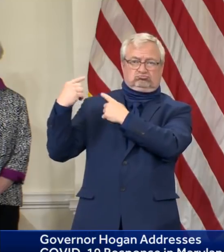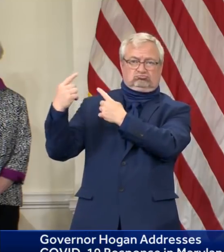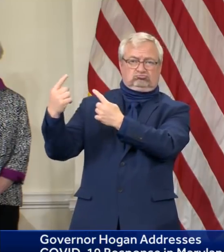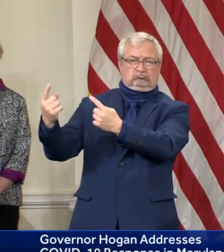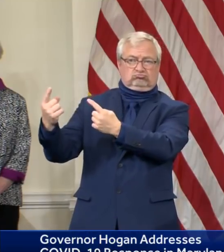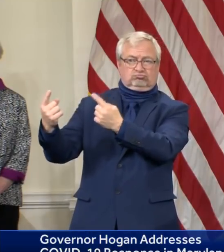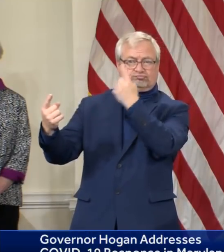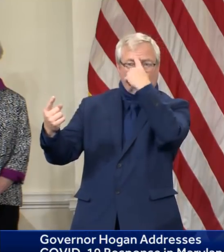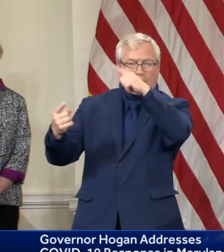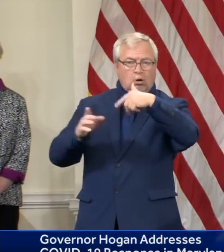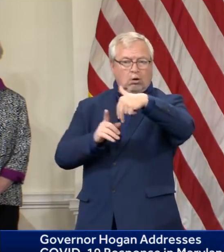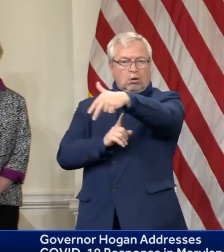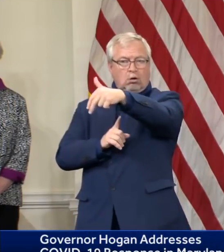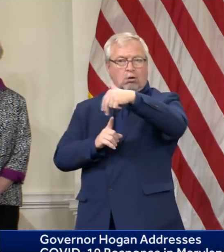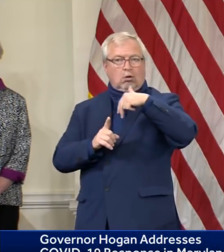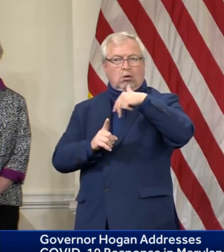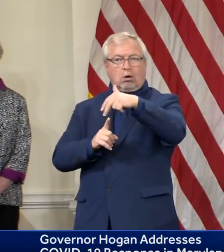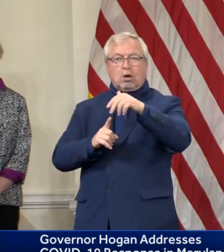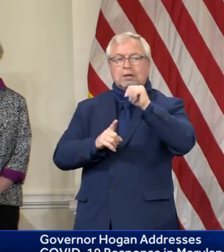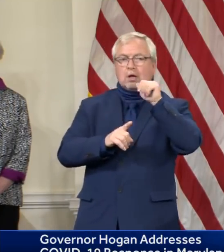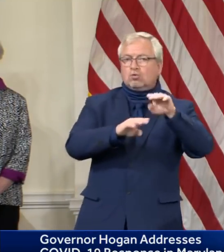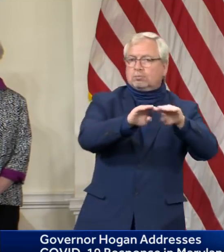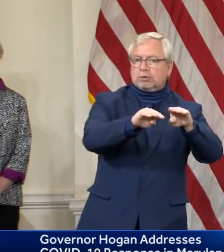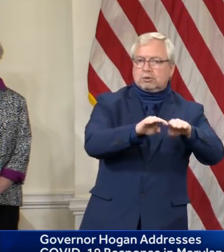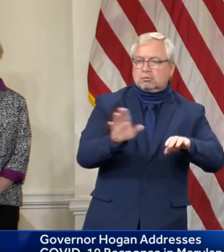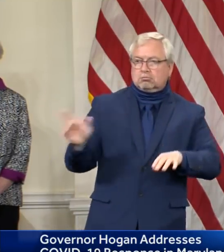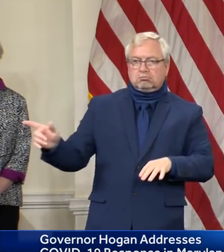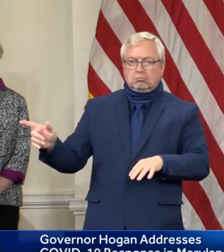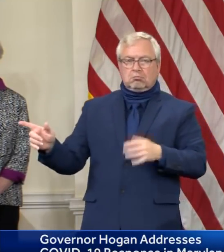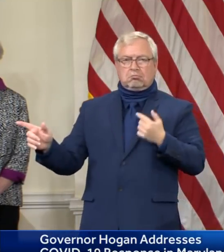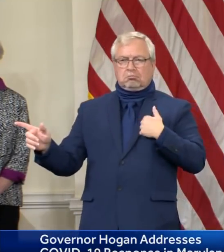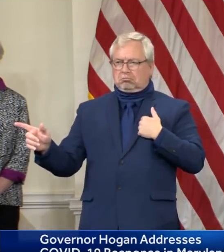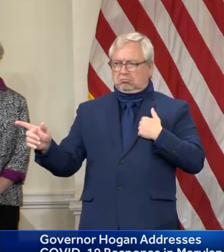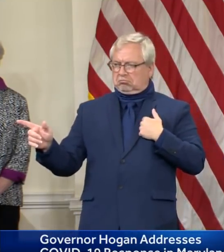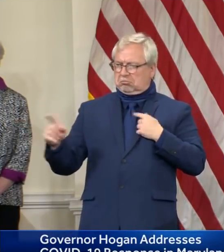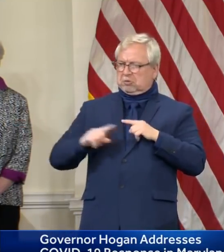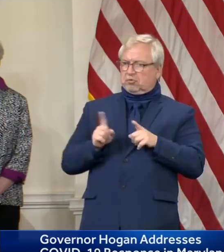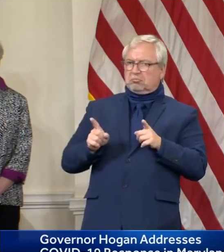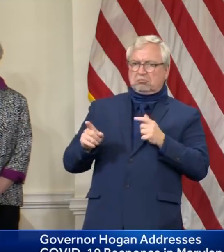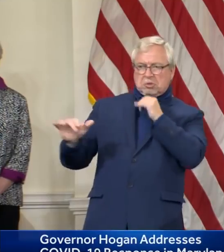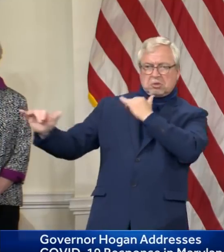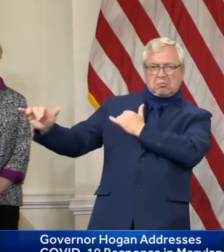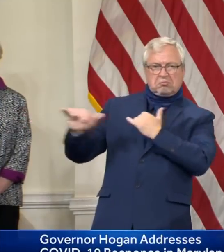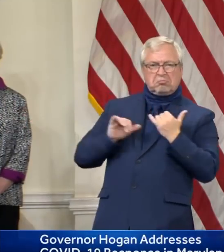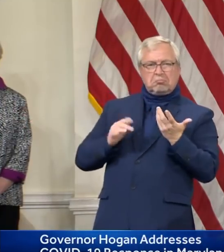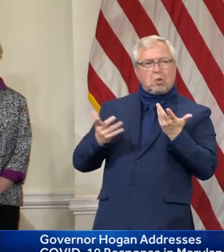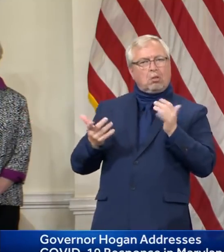GOVERNOR NORTHAM, ALL OF HIS SPEECHES REMAINED FOR WALKING AND SWIMMING BUT THEY HAD OTHER RESTRICTIONS.